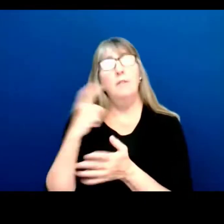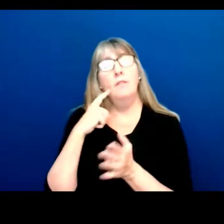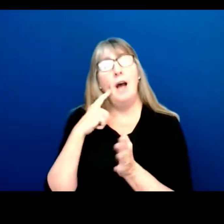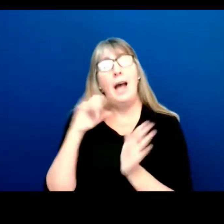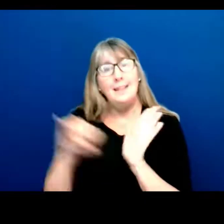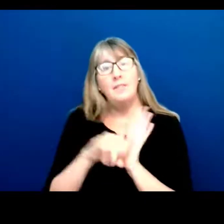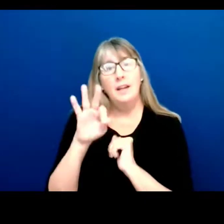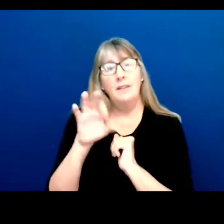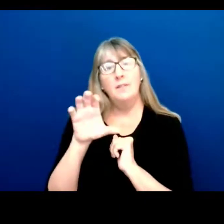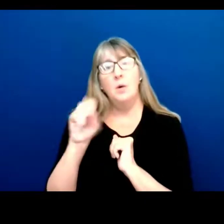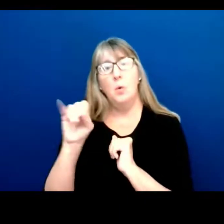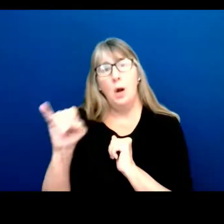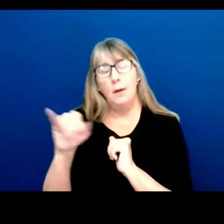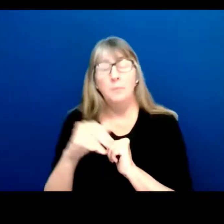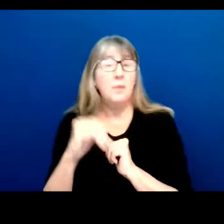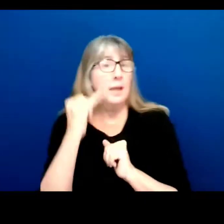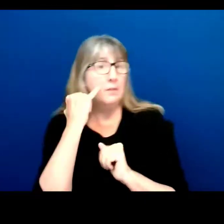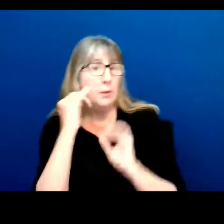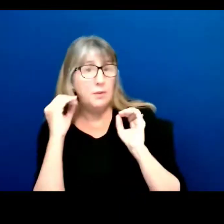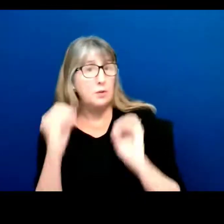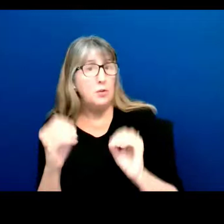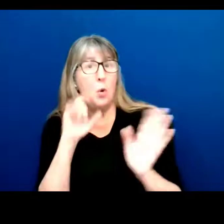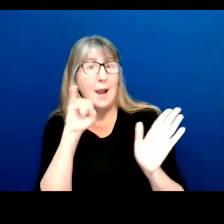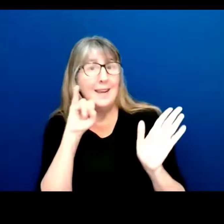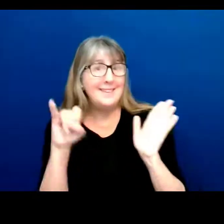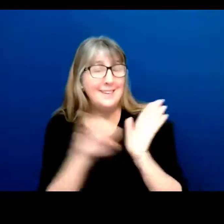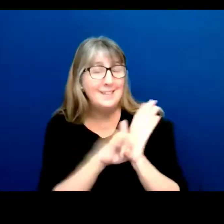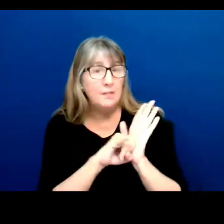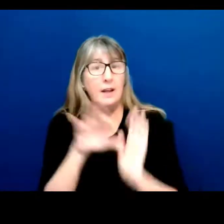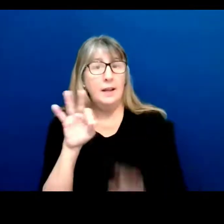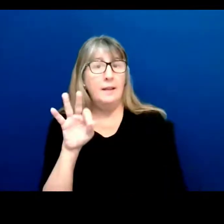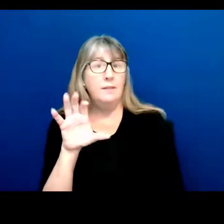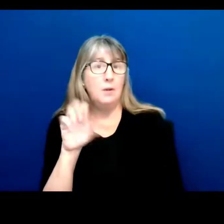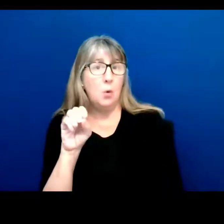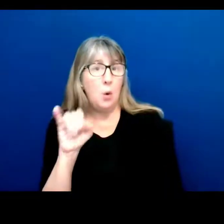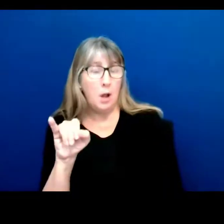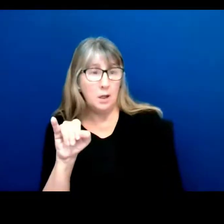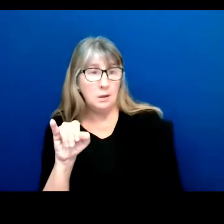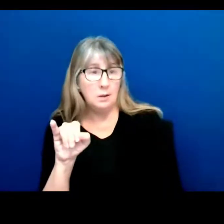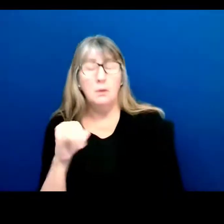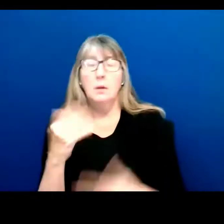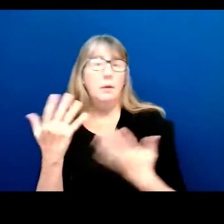So, if there are no identified FCOIs, there is no reporting requirement.